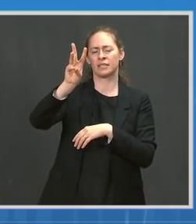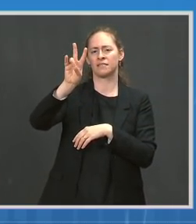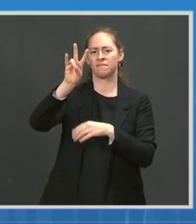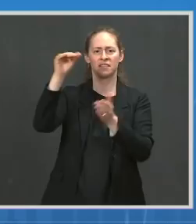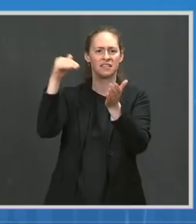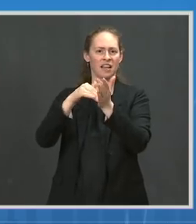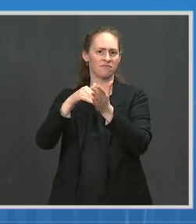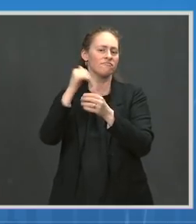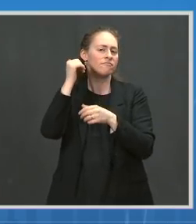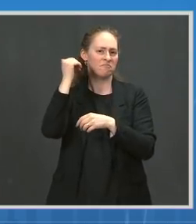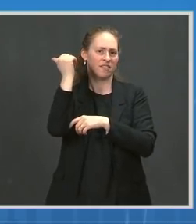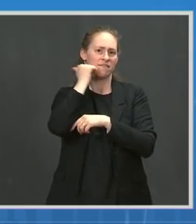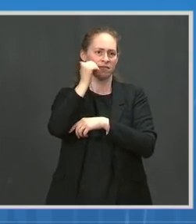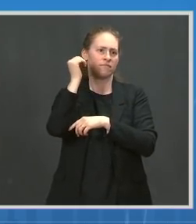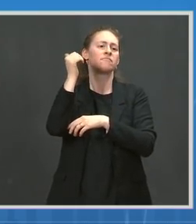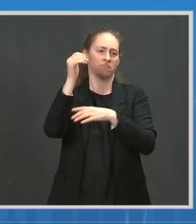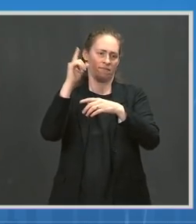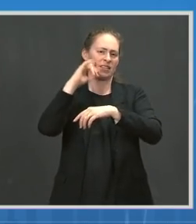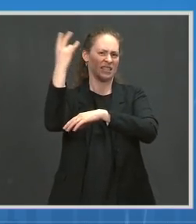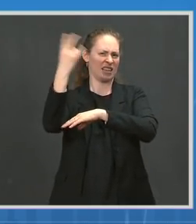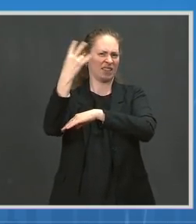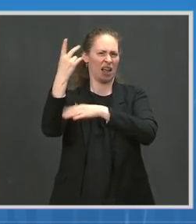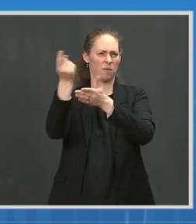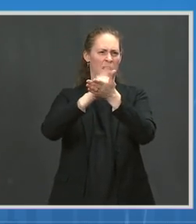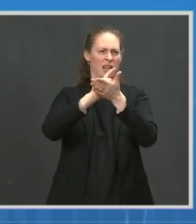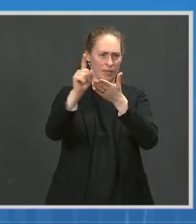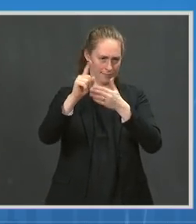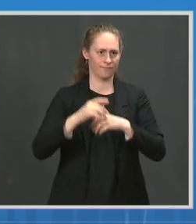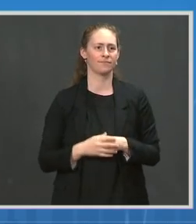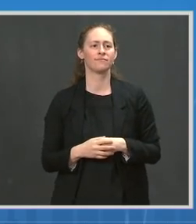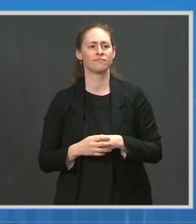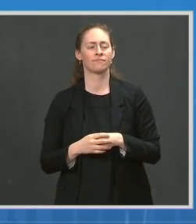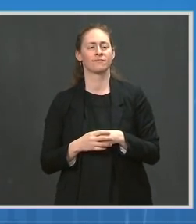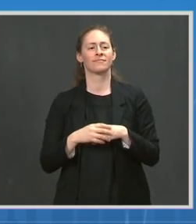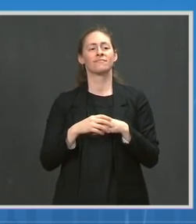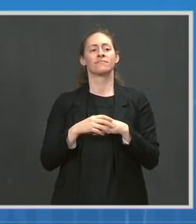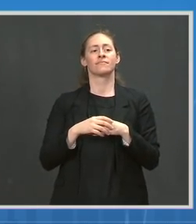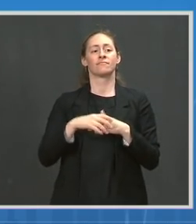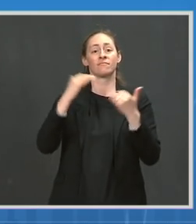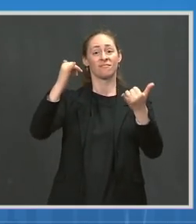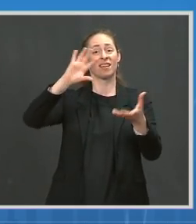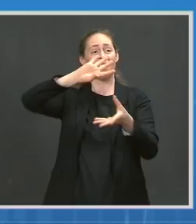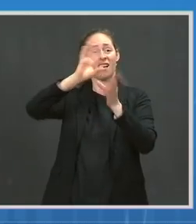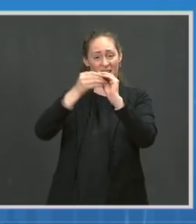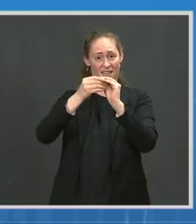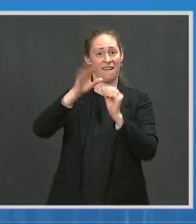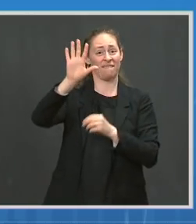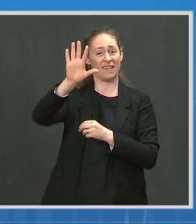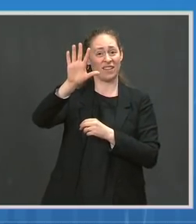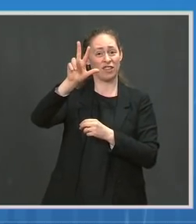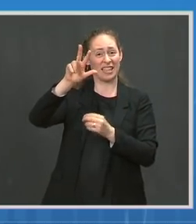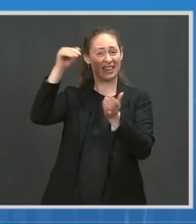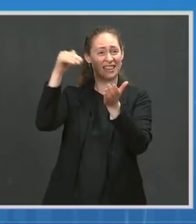our seven-day average of cases was just over 53,000 per day. The seven-day average of hospital admissions